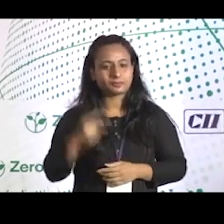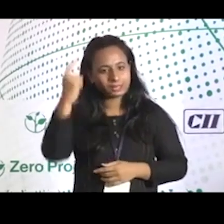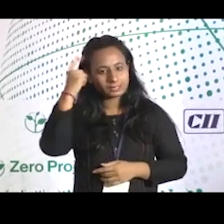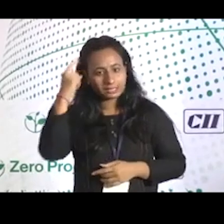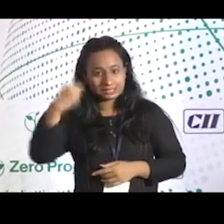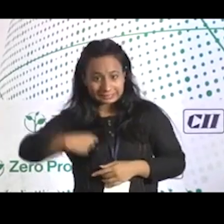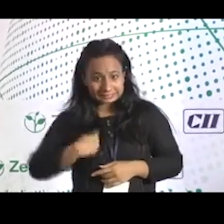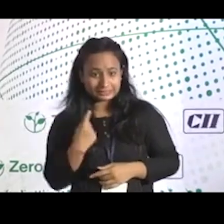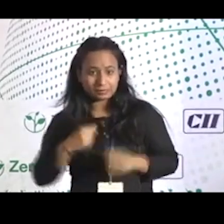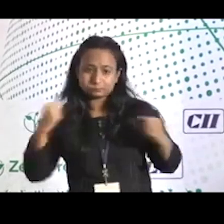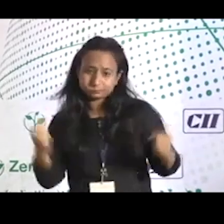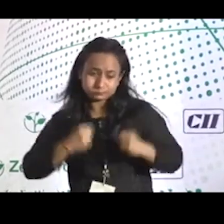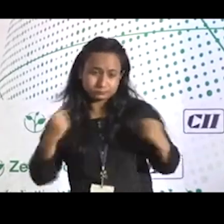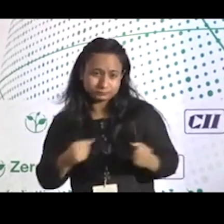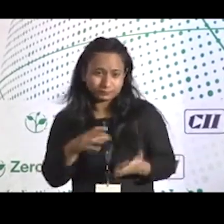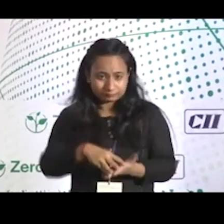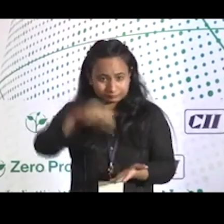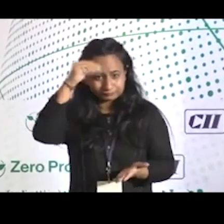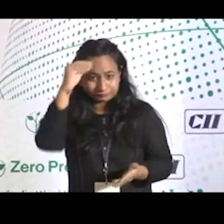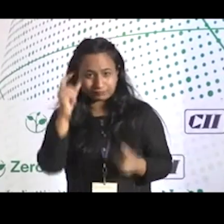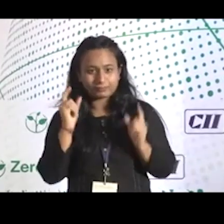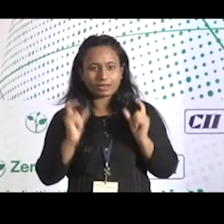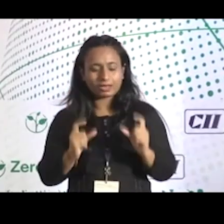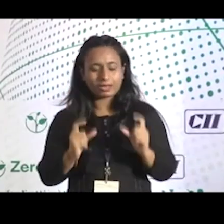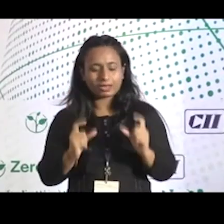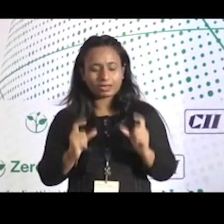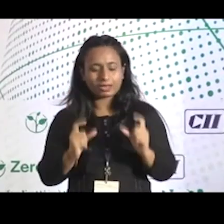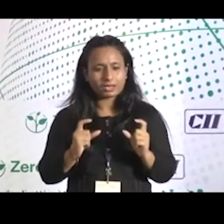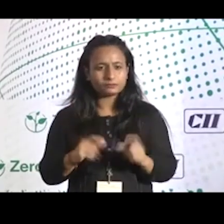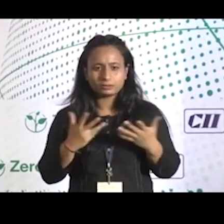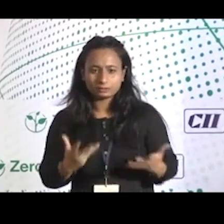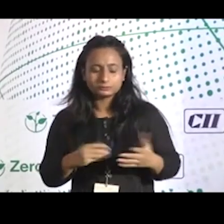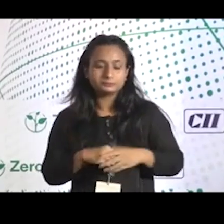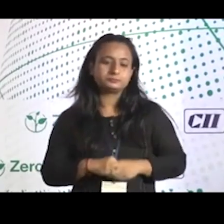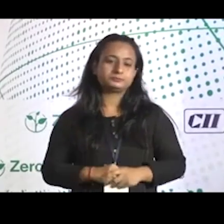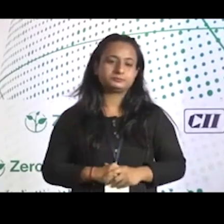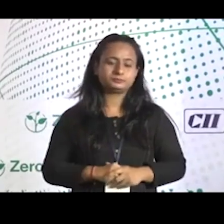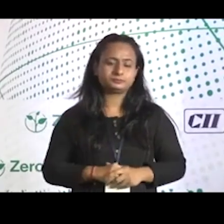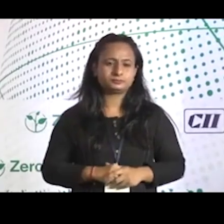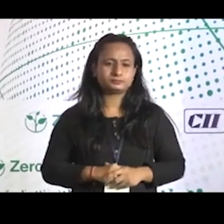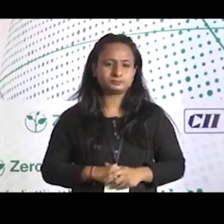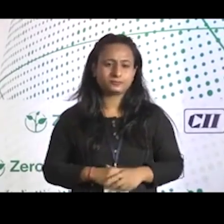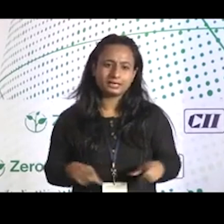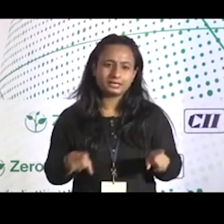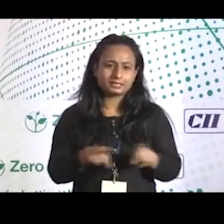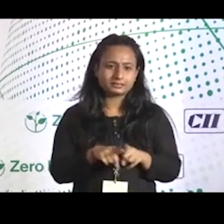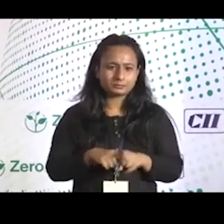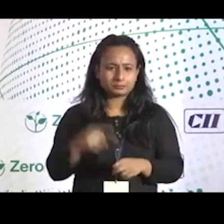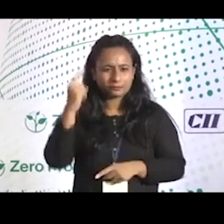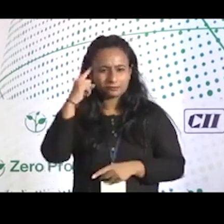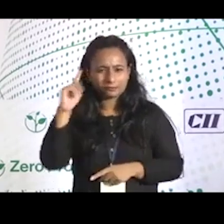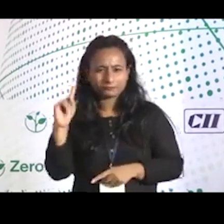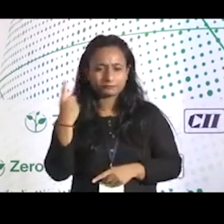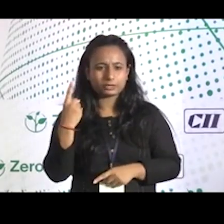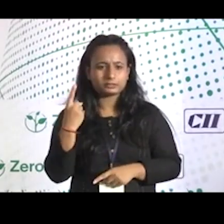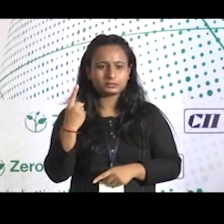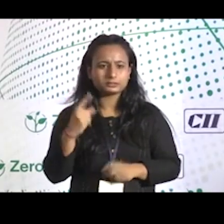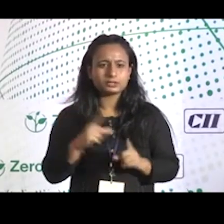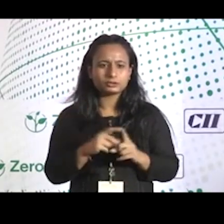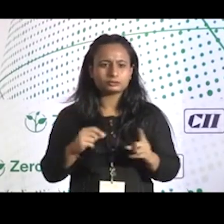Who take care of these people and as part of that exercise, the first thing they are doing is selecting